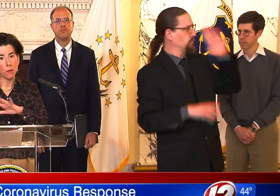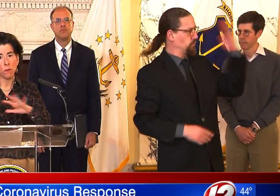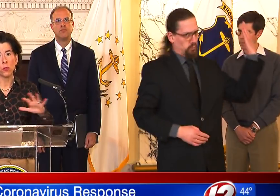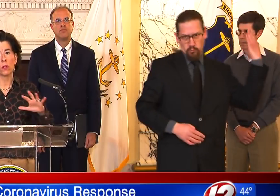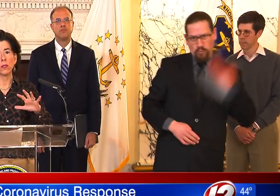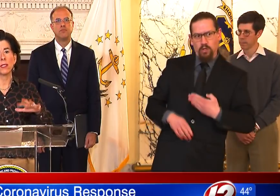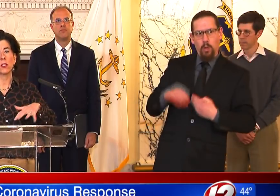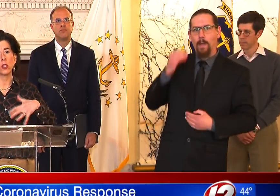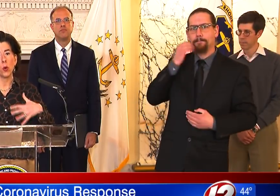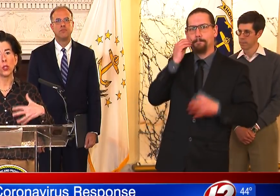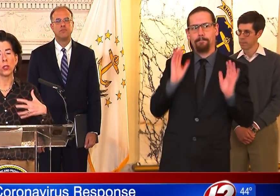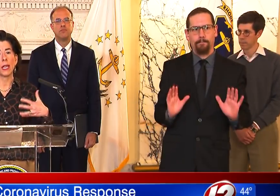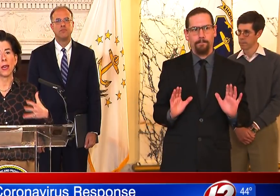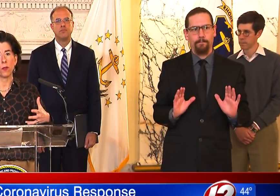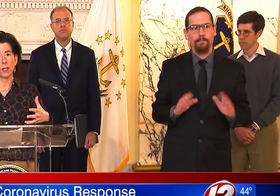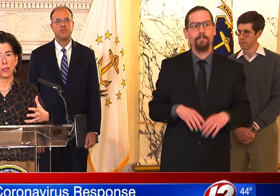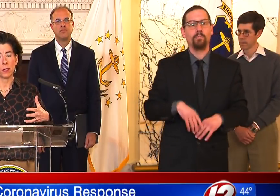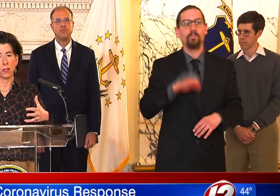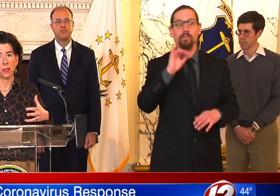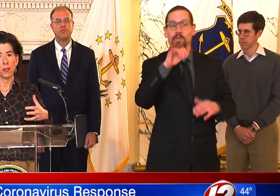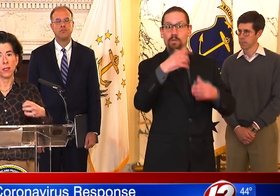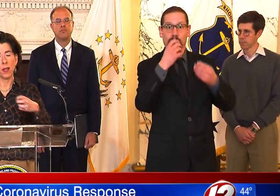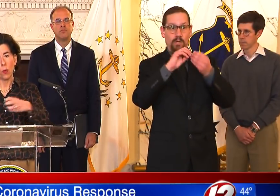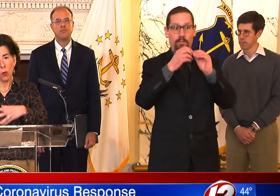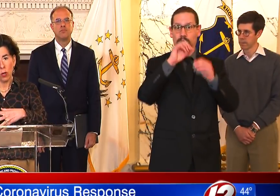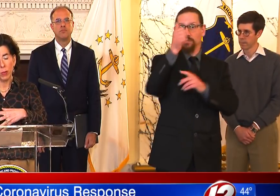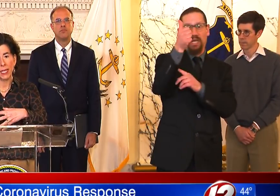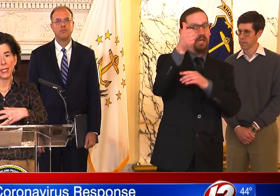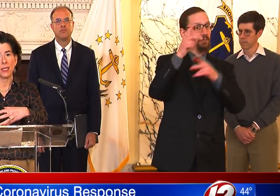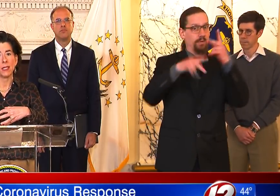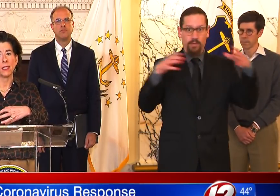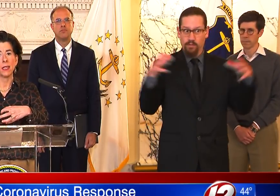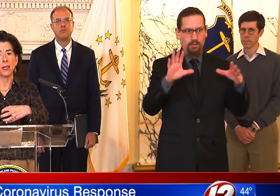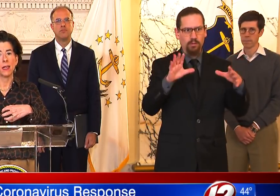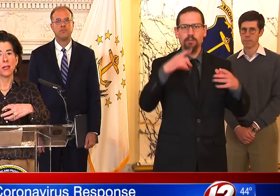COME HOME, AND STAY-AT-HOME. MOVING FROM 10:00-5:00, IT IS